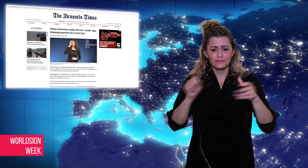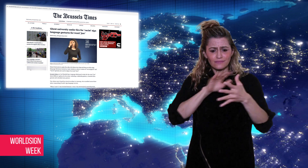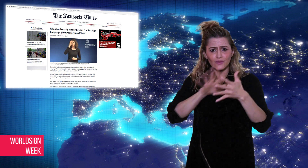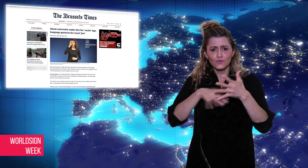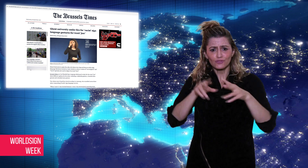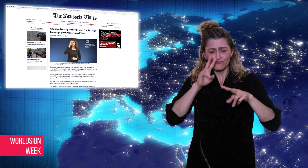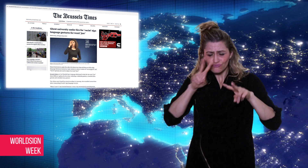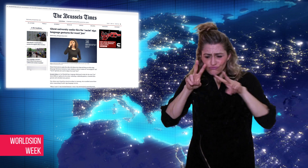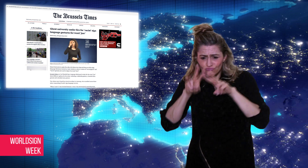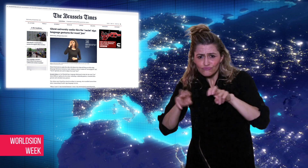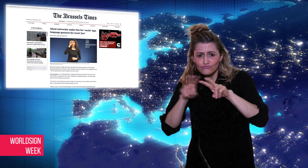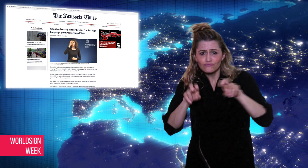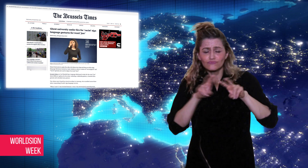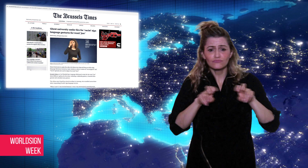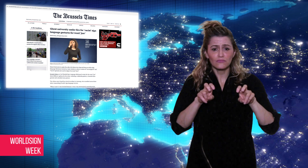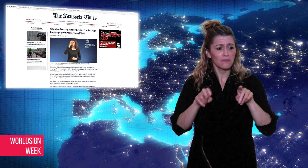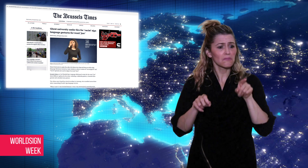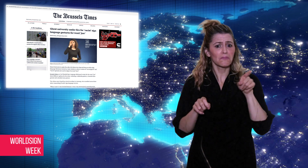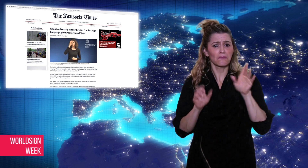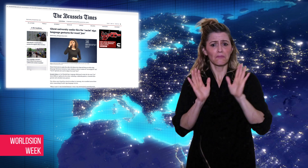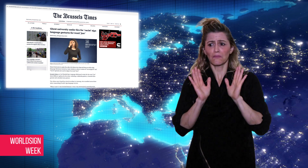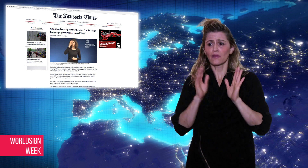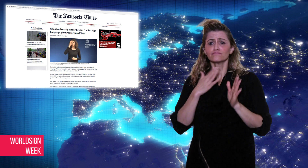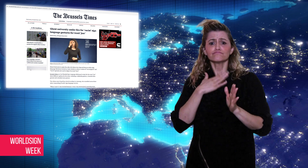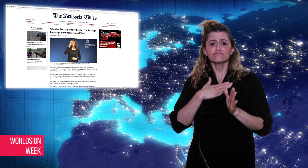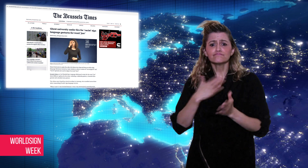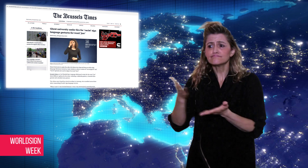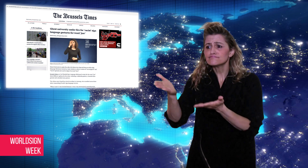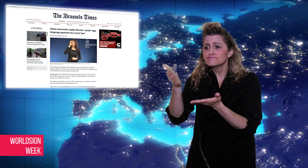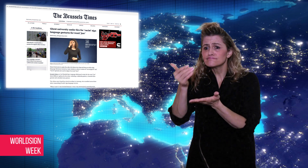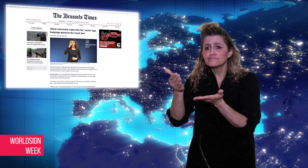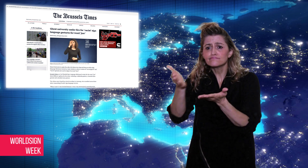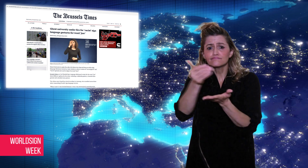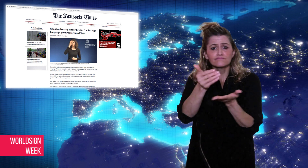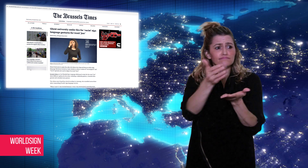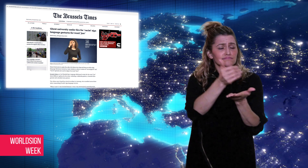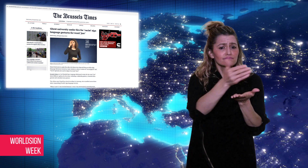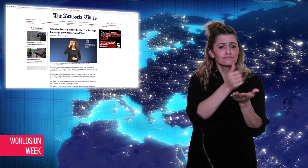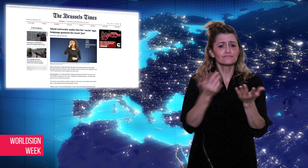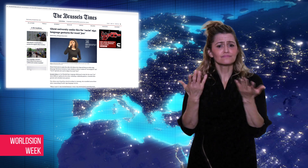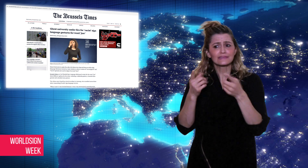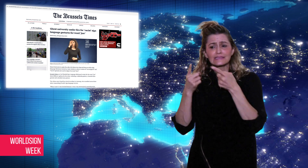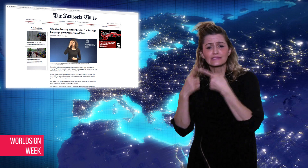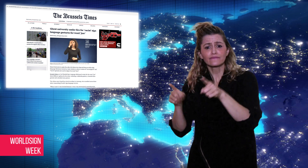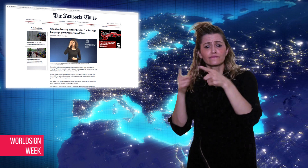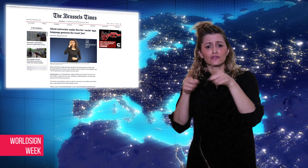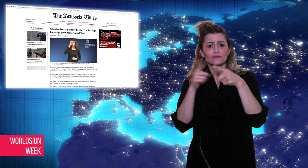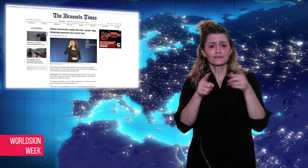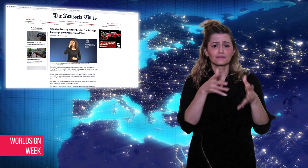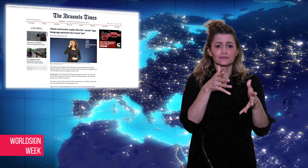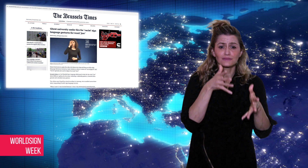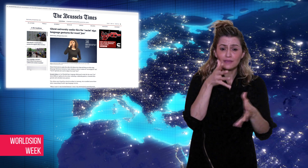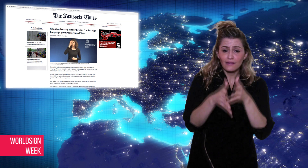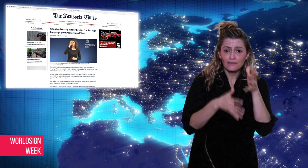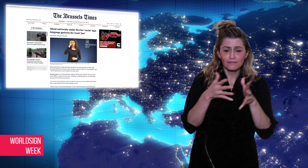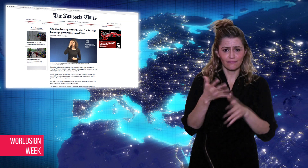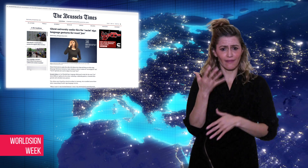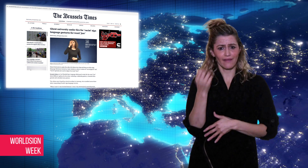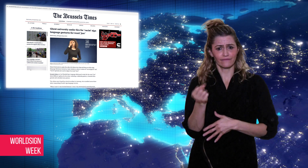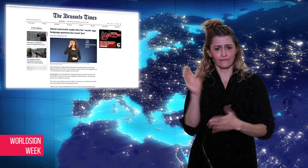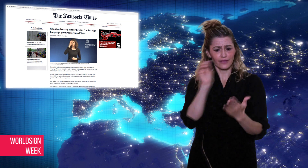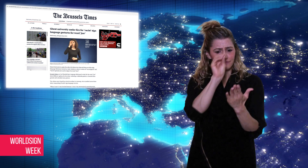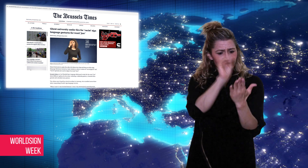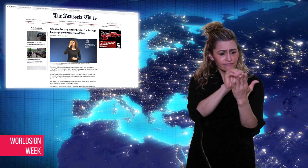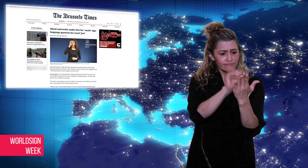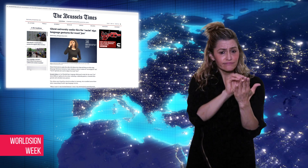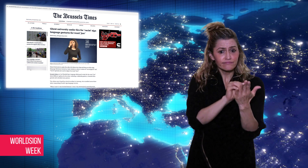The university explained that sign language